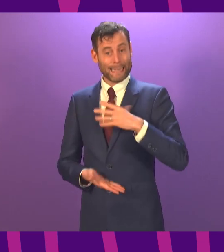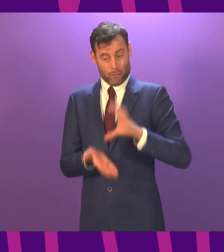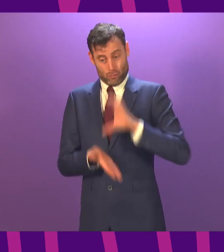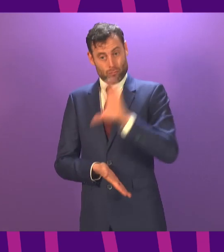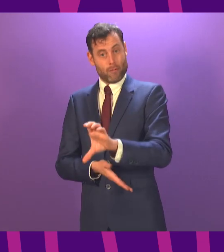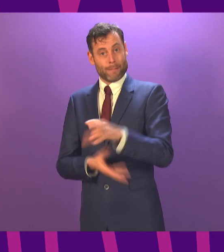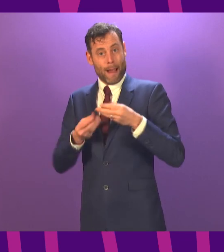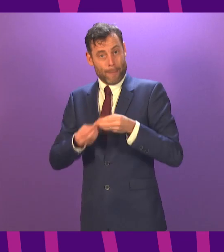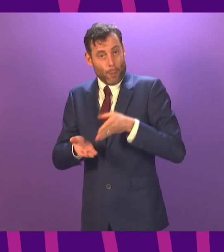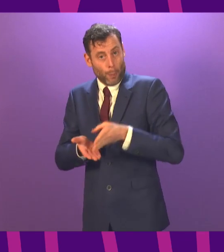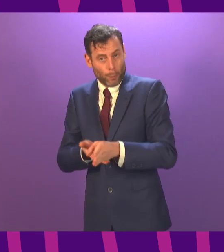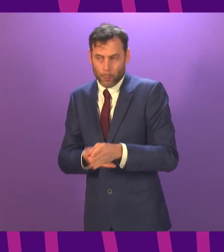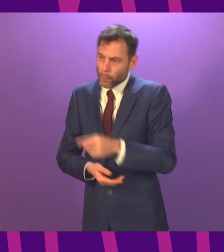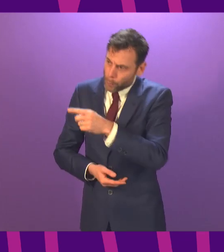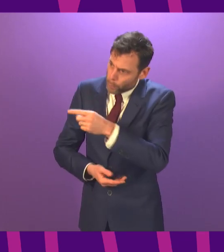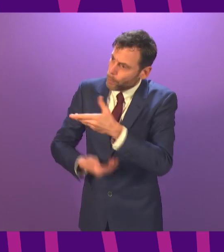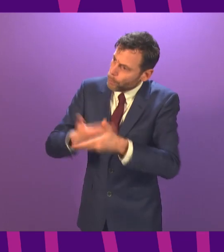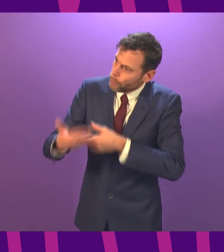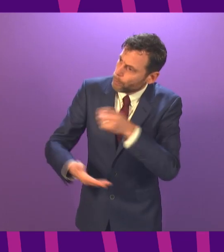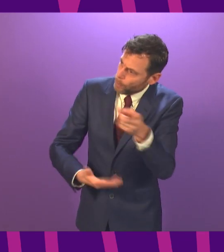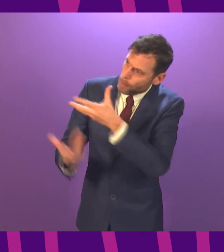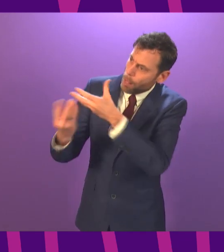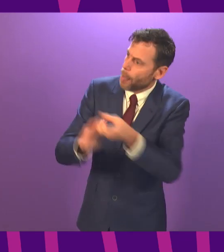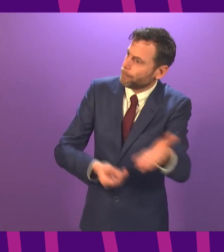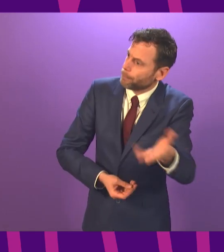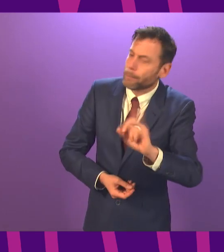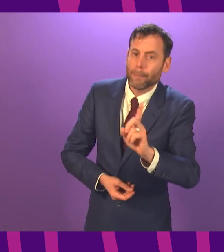The First Minister (Nicola Sturgeon): First, I want Ryan and everybody else—there